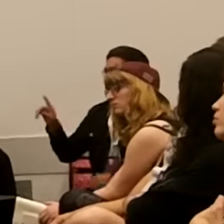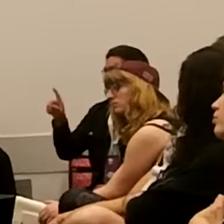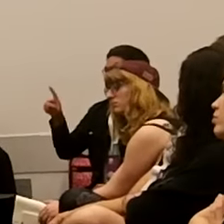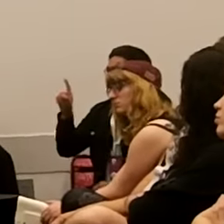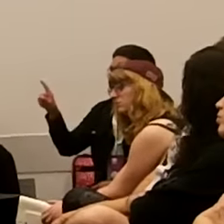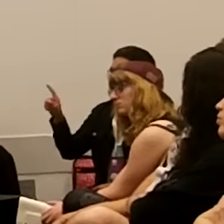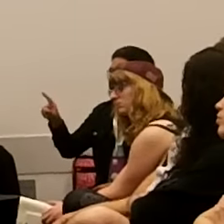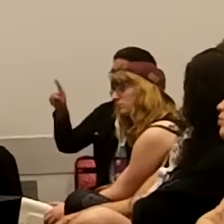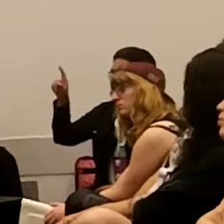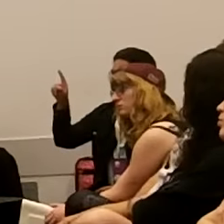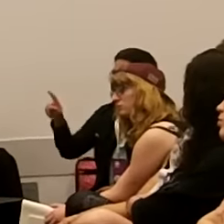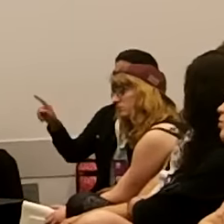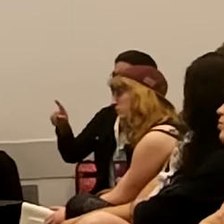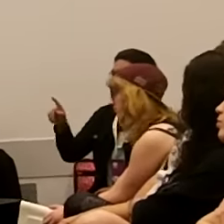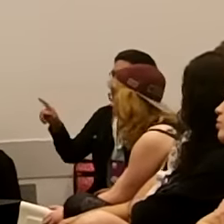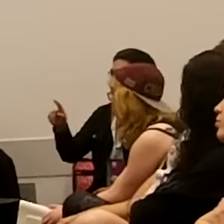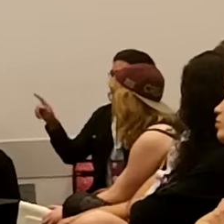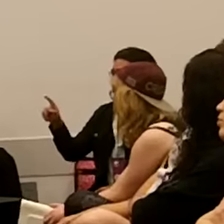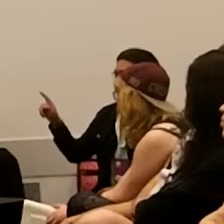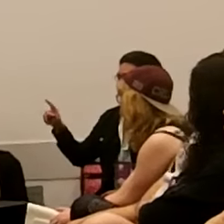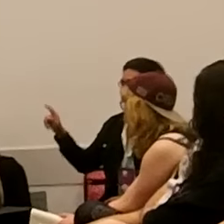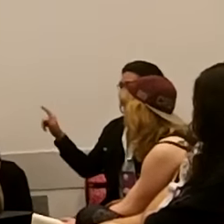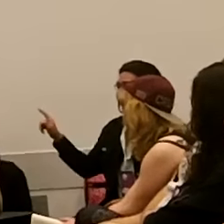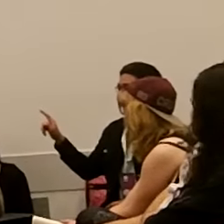instead of having to literally drag by time?